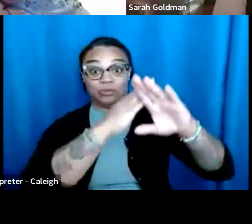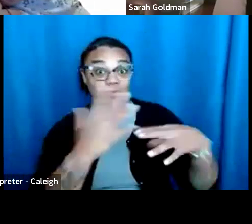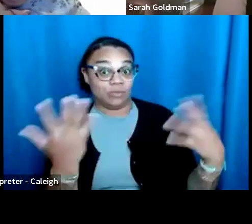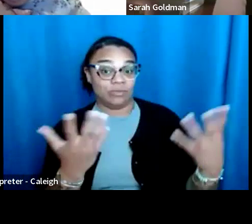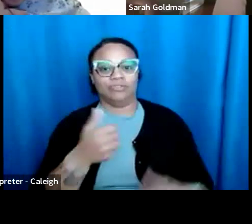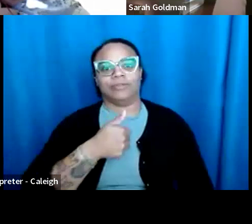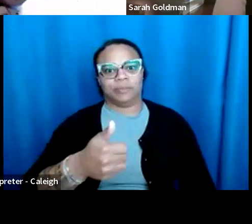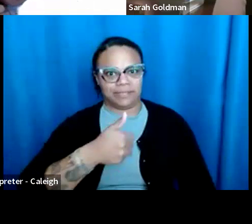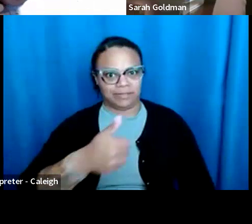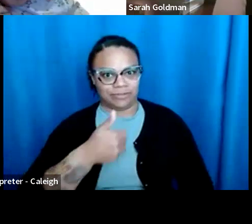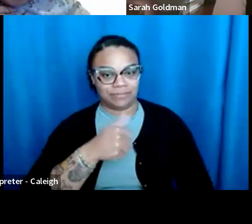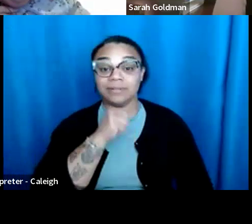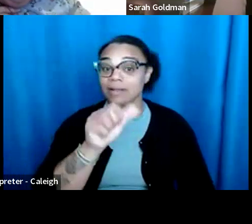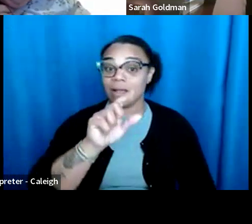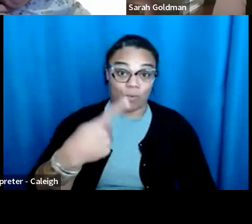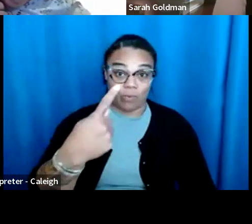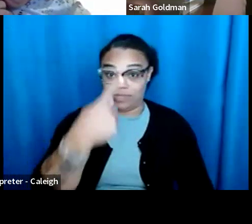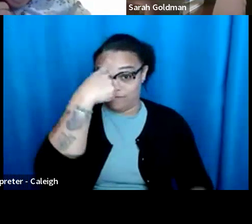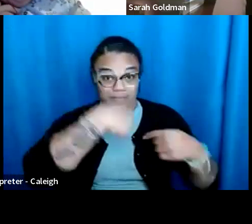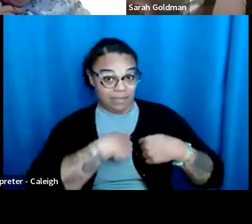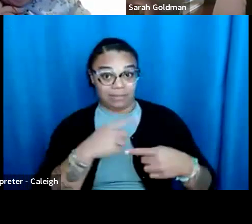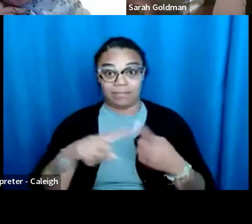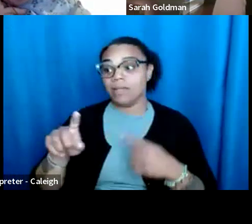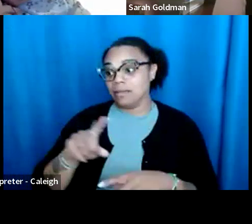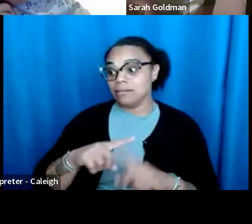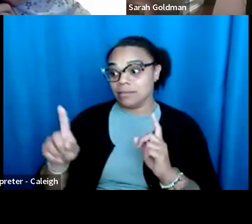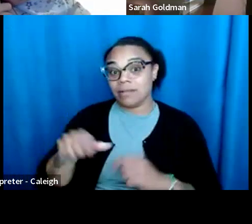Not only for me, but for so many other people who use wheelchairs.